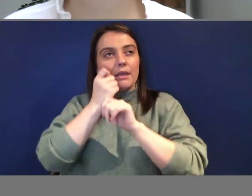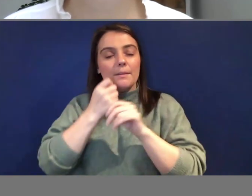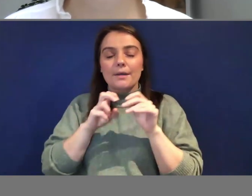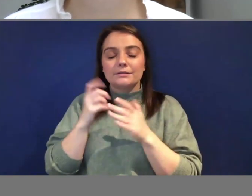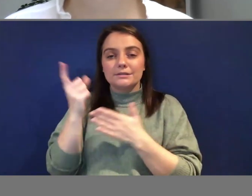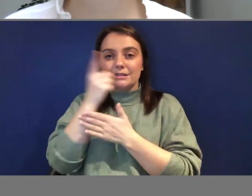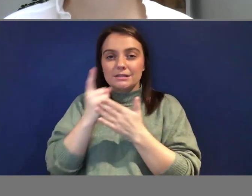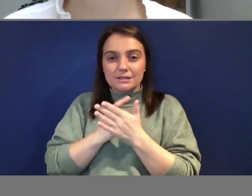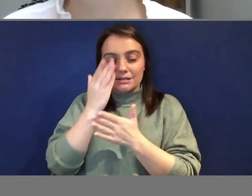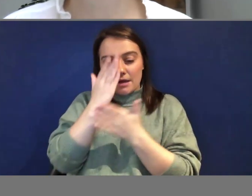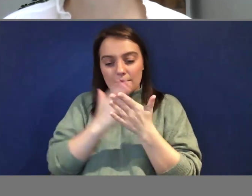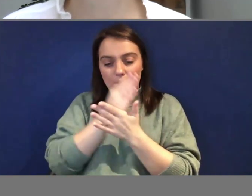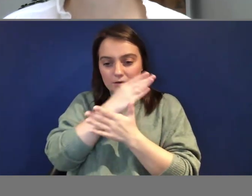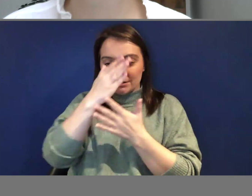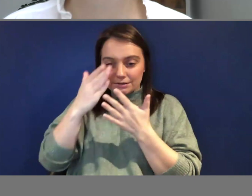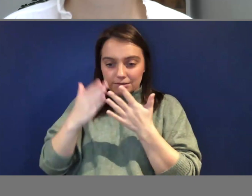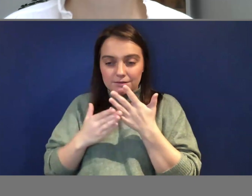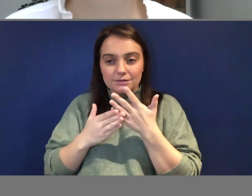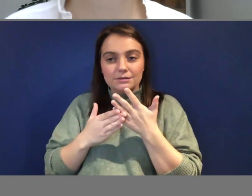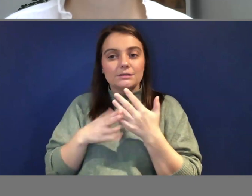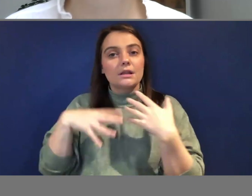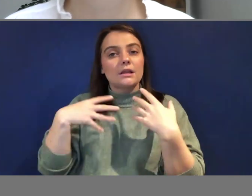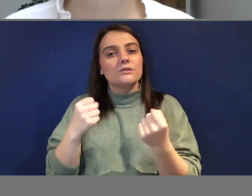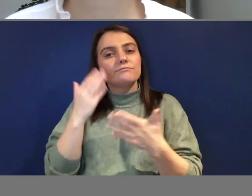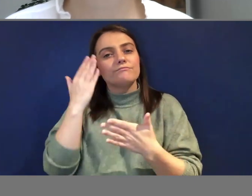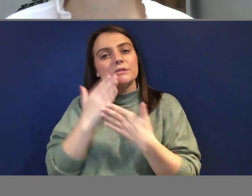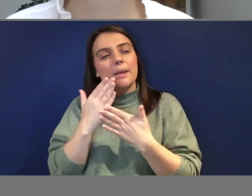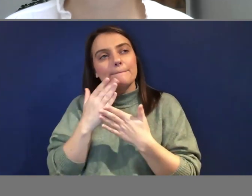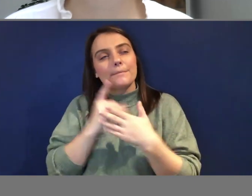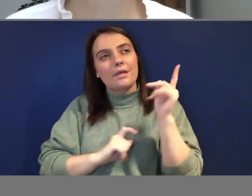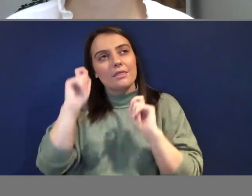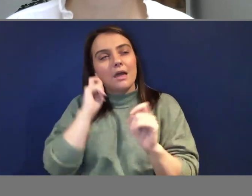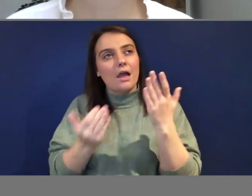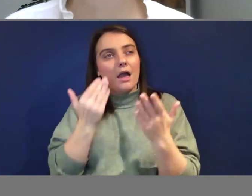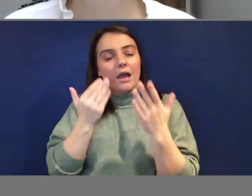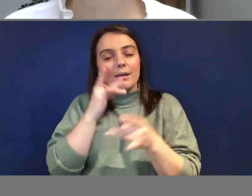elements and just have it just stop and think about how can I make this a bit more accessible